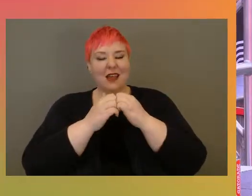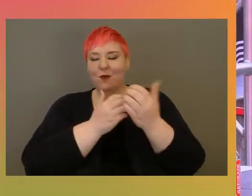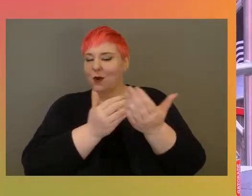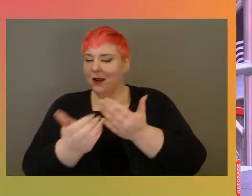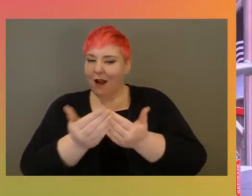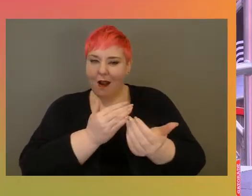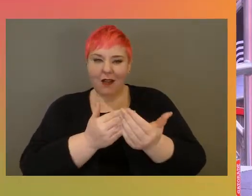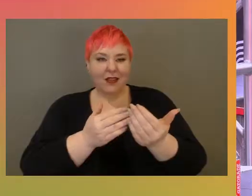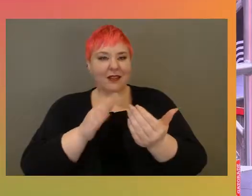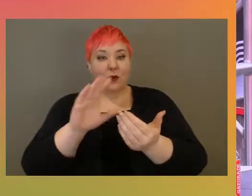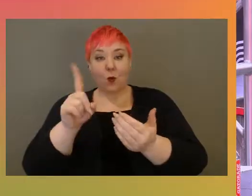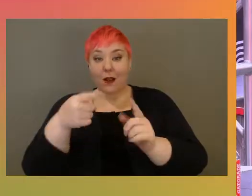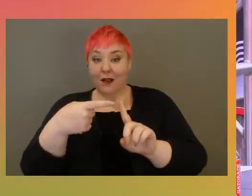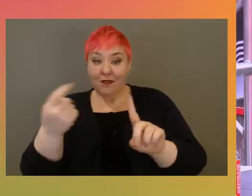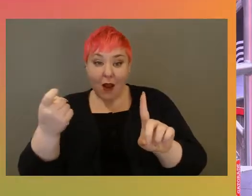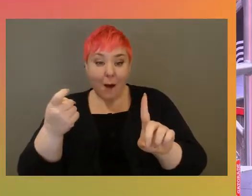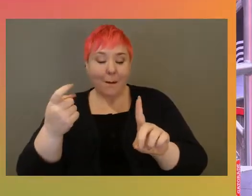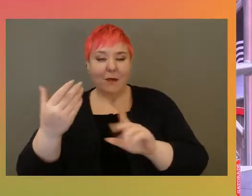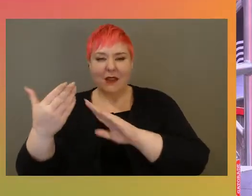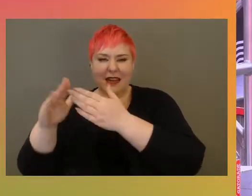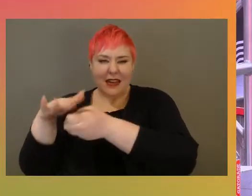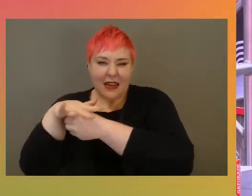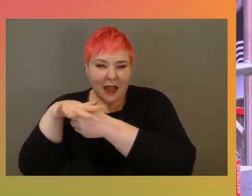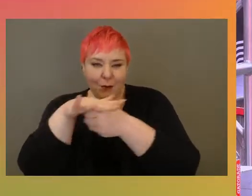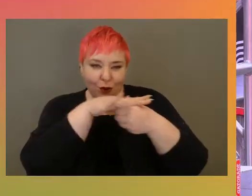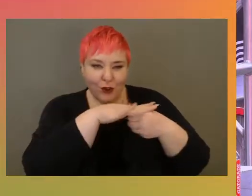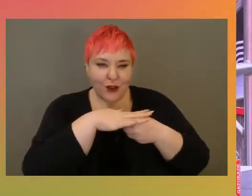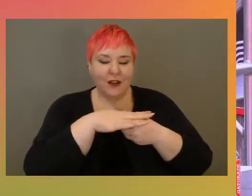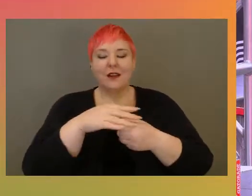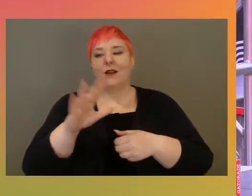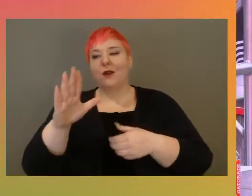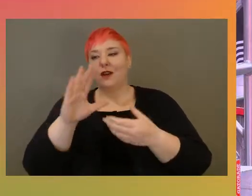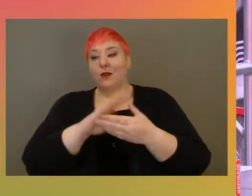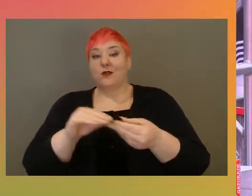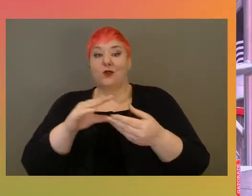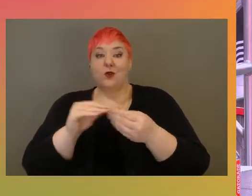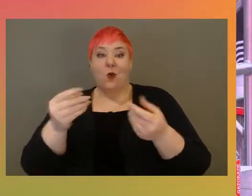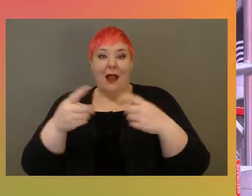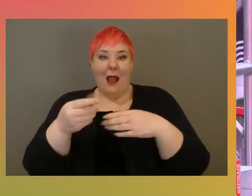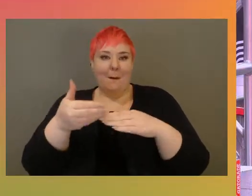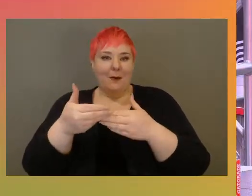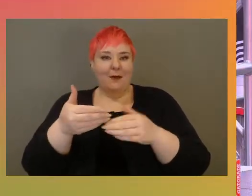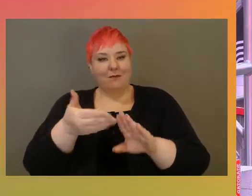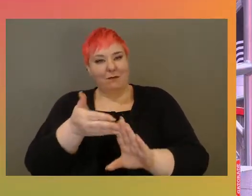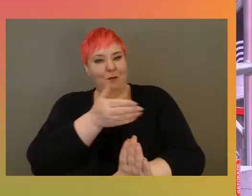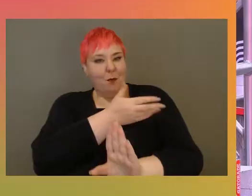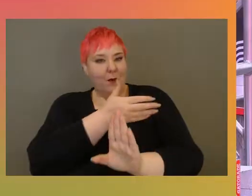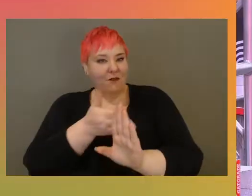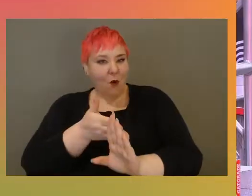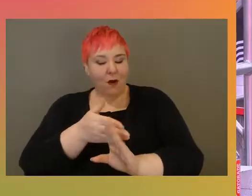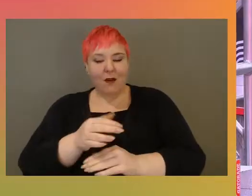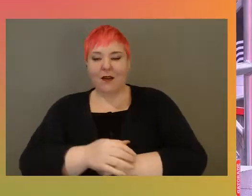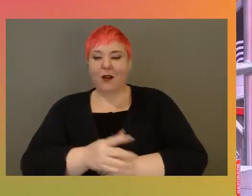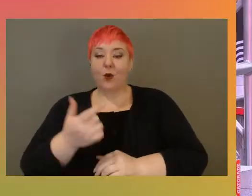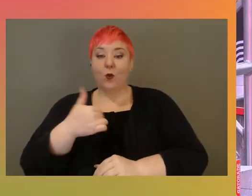ONENESS, OF UNITY, OF COMING TOGETHER, REGARDLESS OF WHAT NEIGHBORHOOD YOU COME FROM,